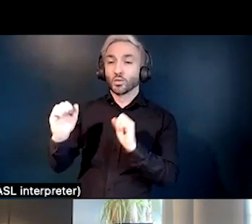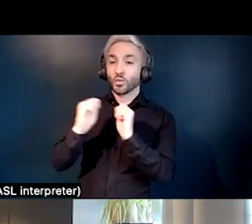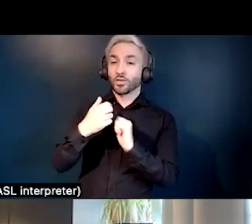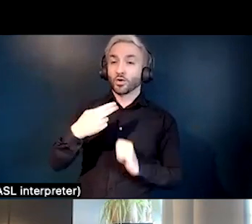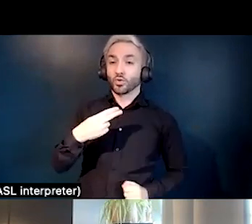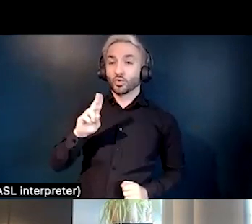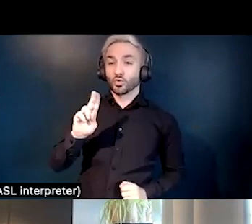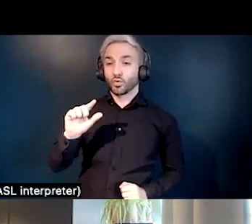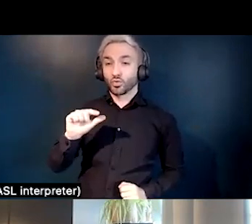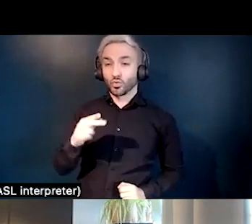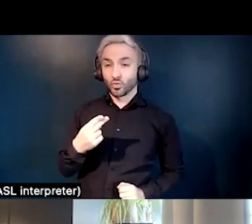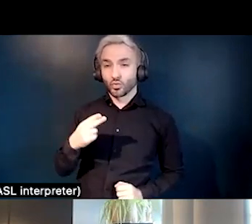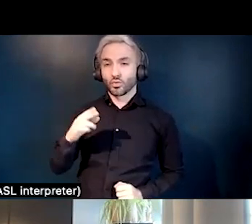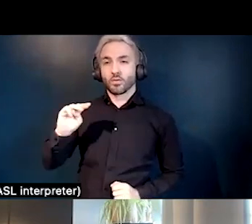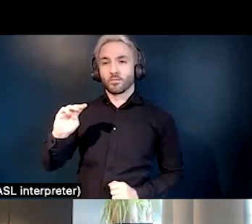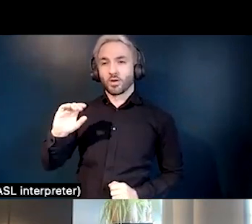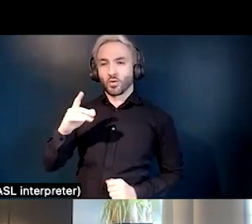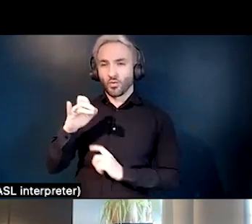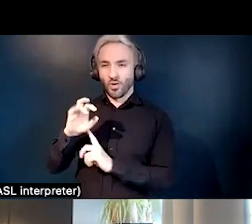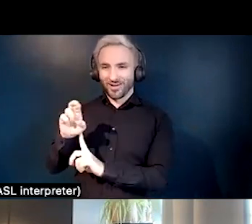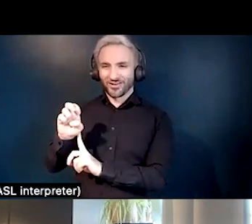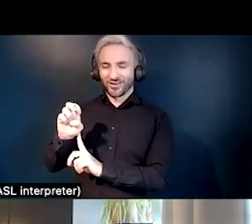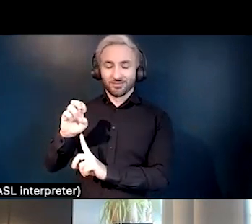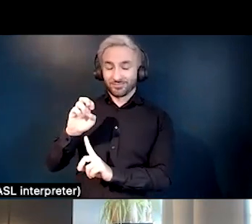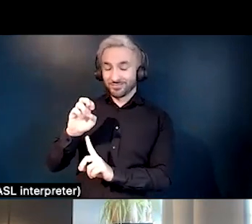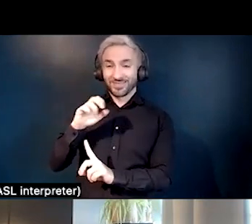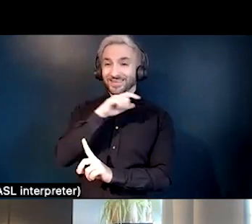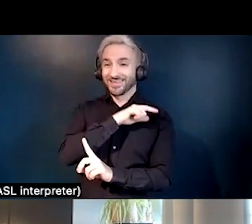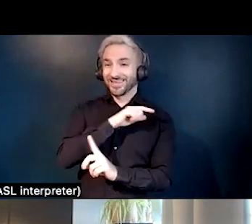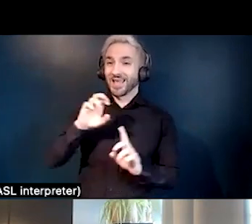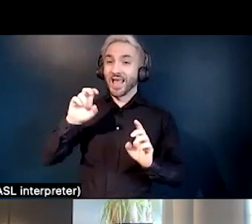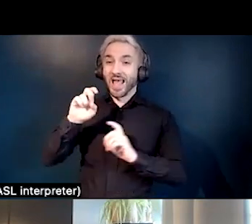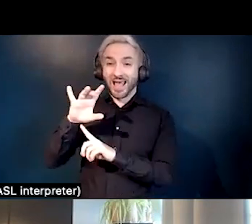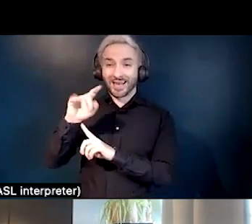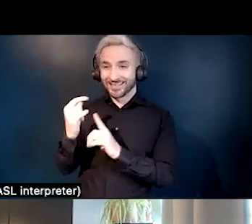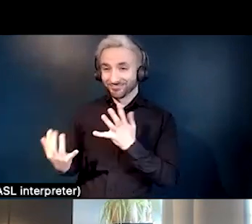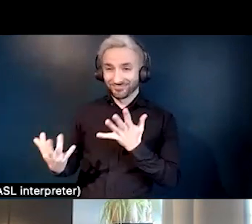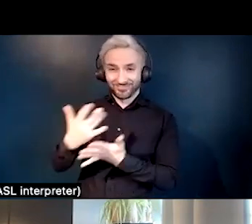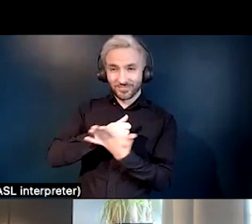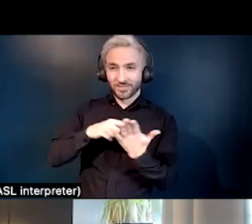he co-edited the book, "Book: A Futurist's Manifesto," published by O'Reilly Media in